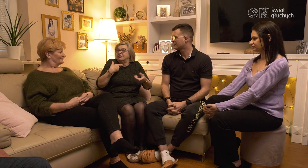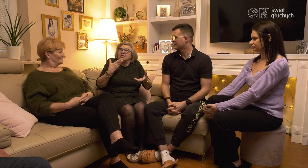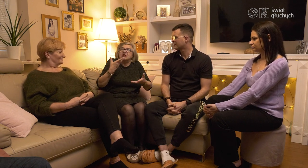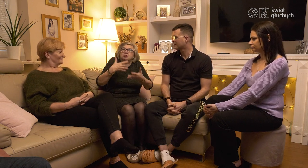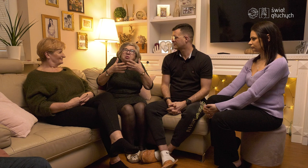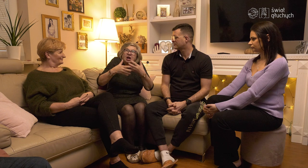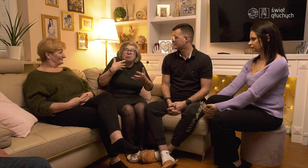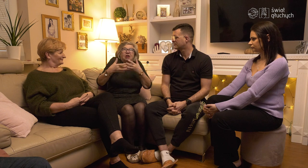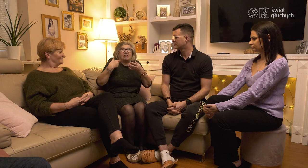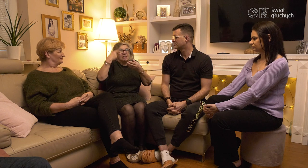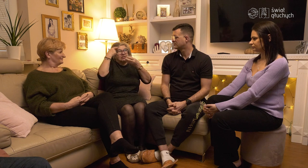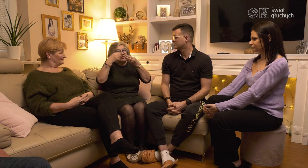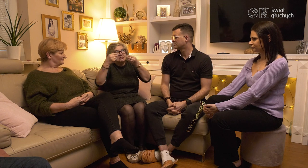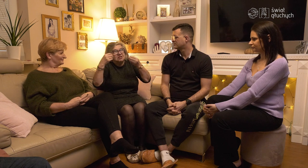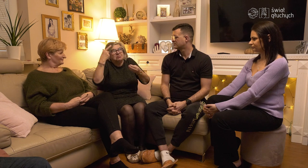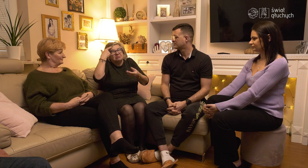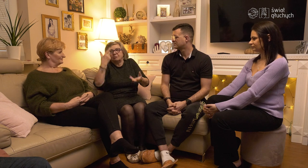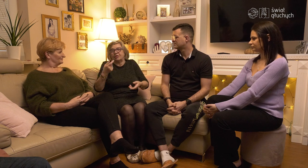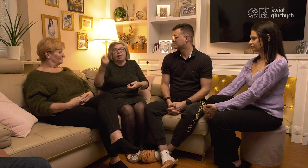There used to be hardly development (at school),